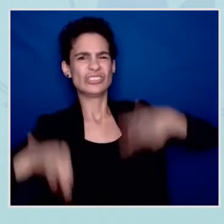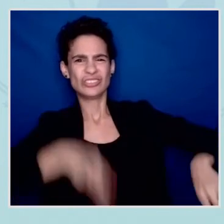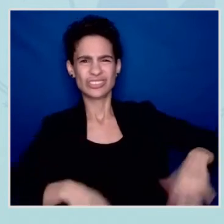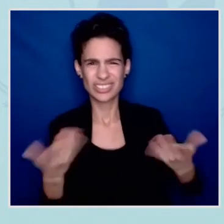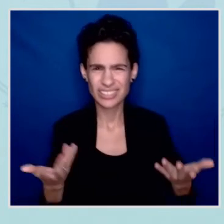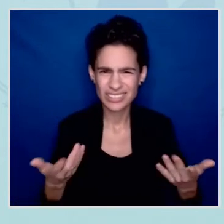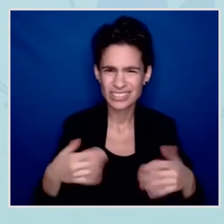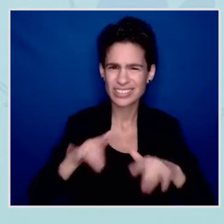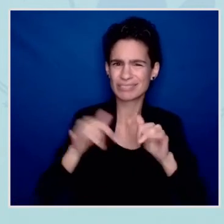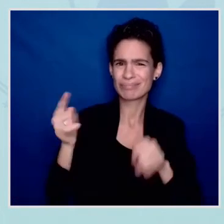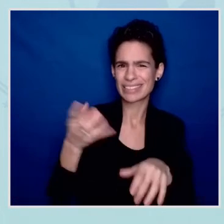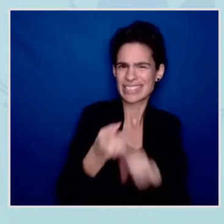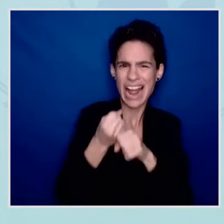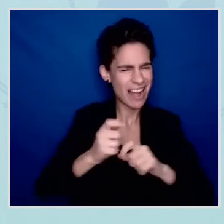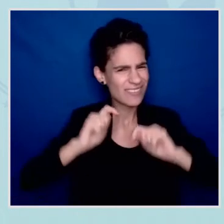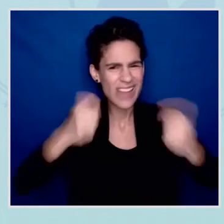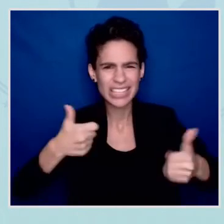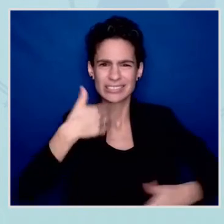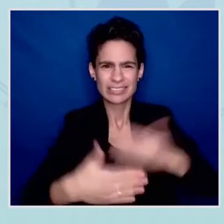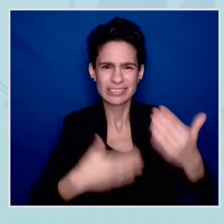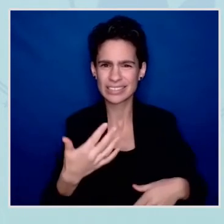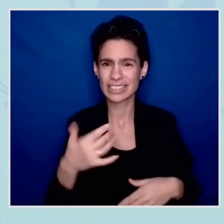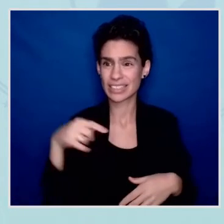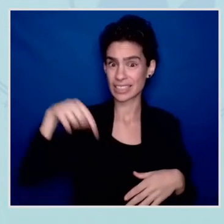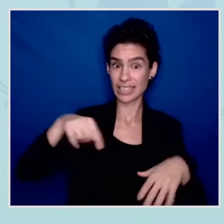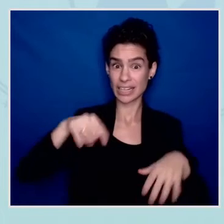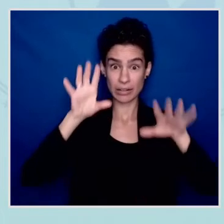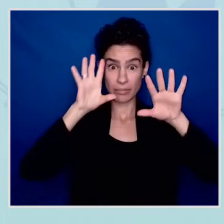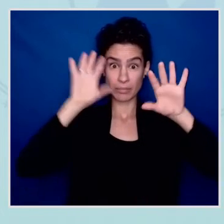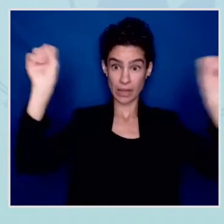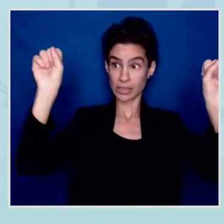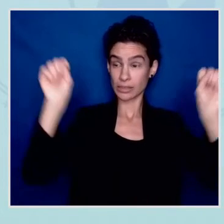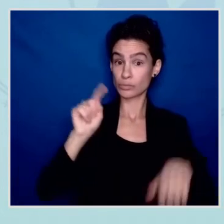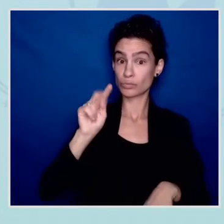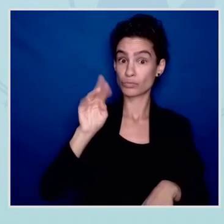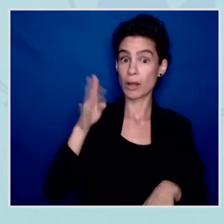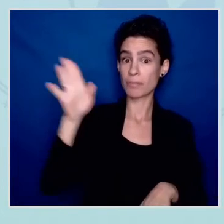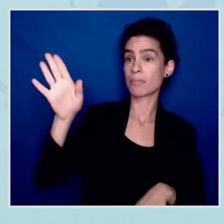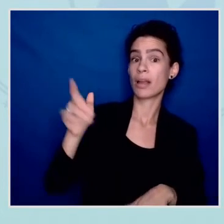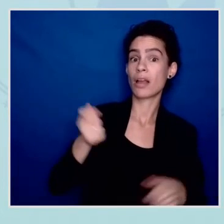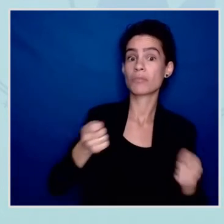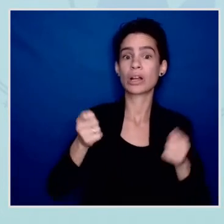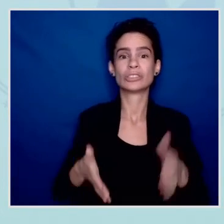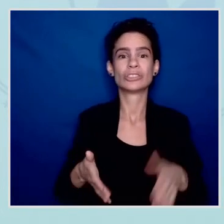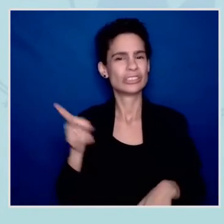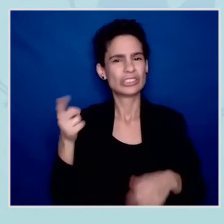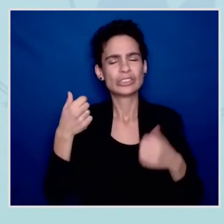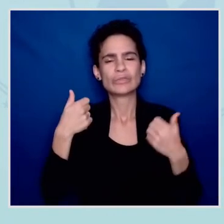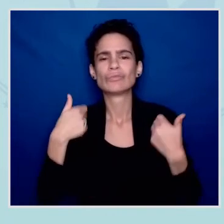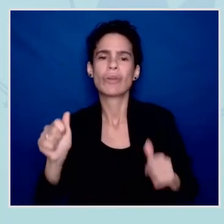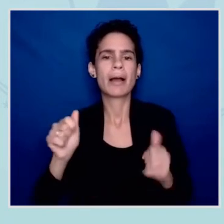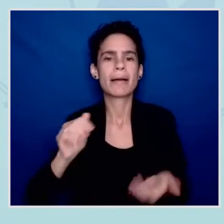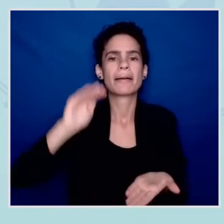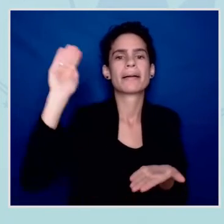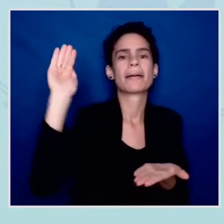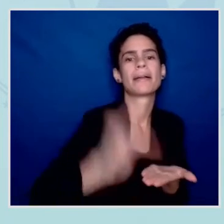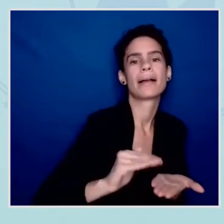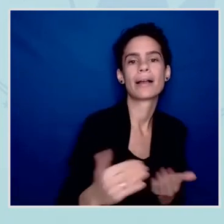MOM-AND-POP SHOPS WERE OFTEN THE LAST IN LINE. HOW BIG, WELL-CONNECTED BUSINESSES JUMPED IN THE FRONT